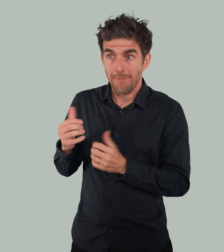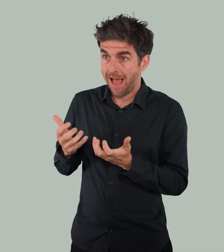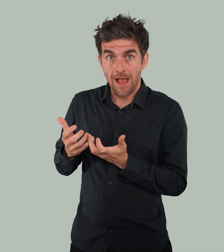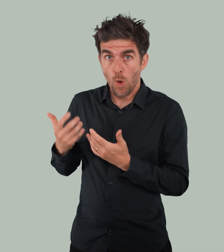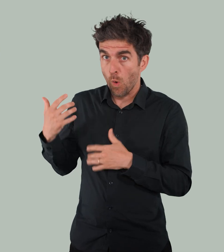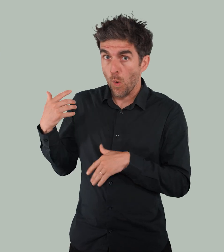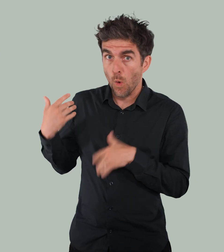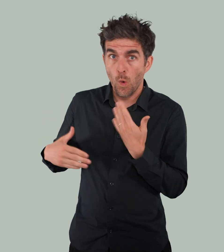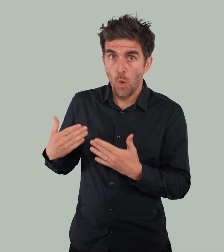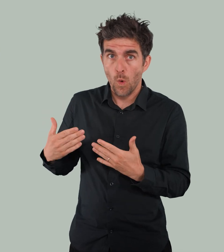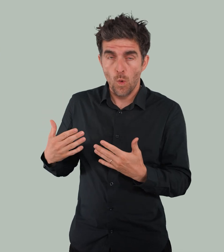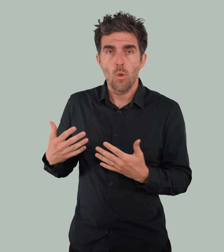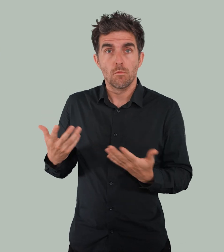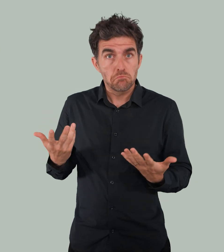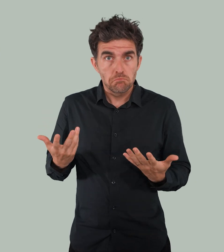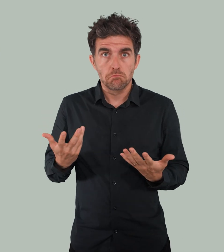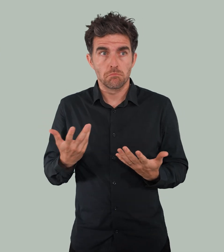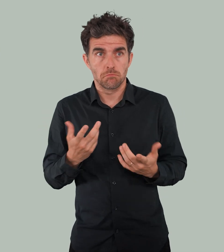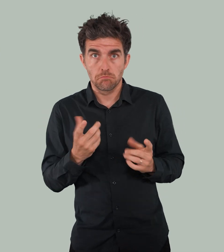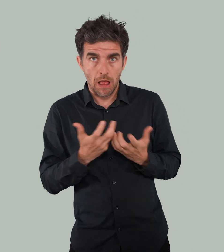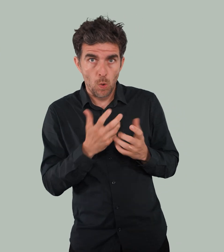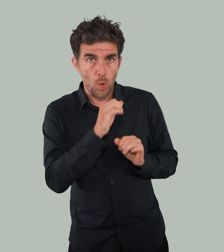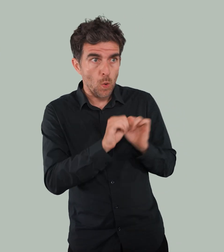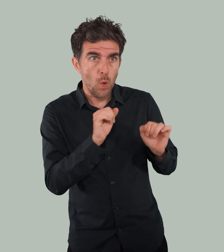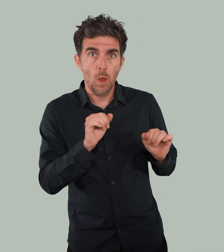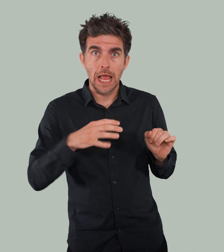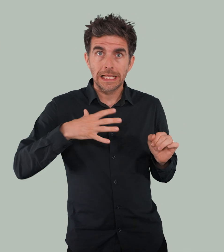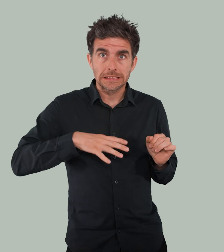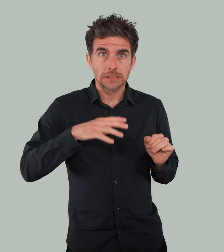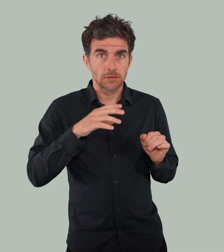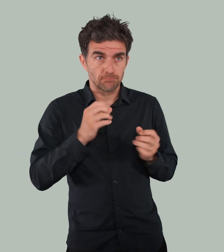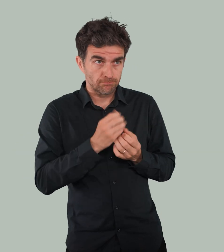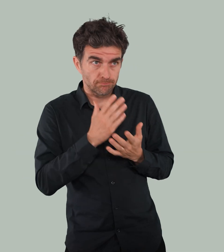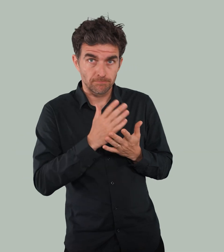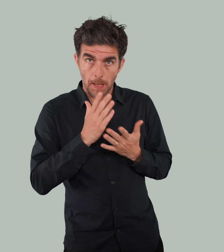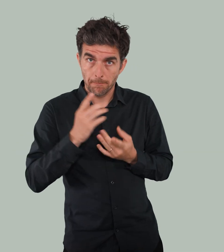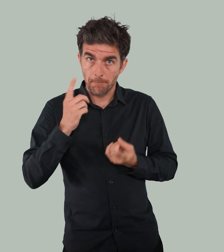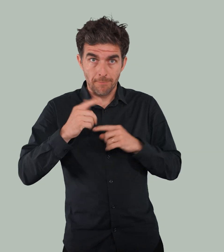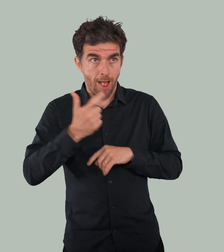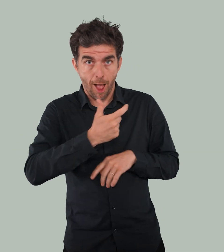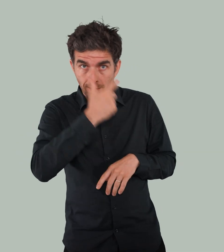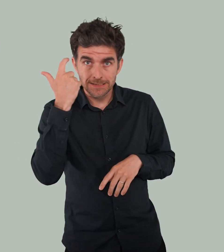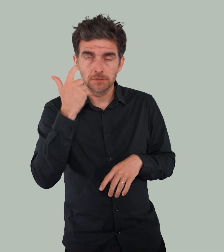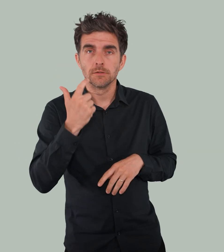operates in practice, including how needs are understood,